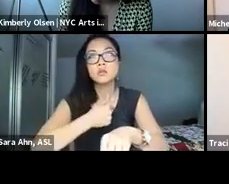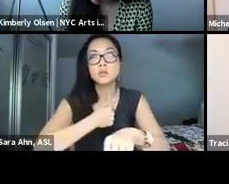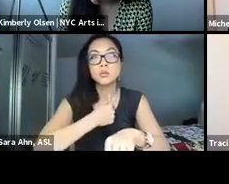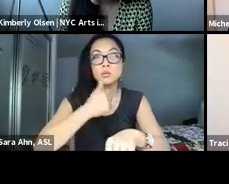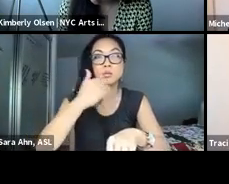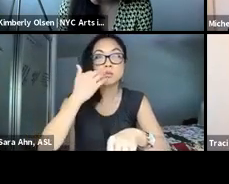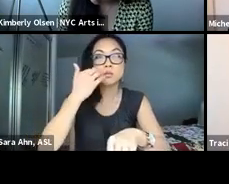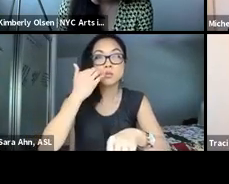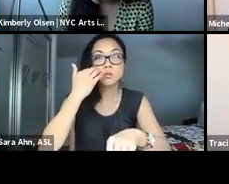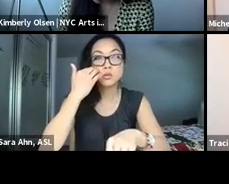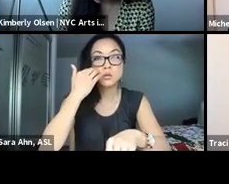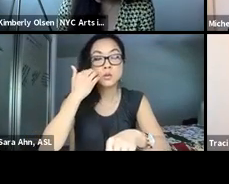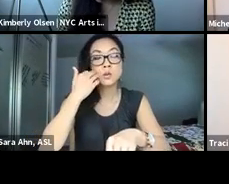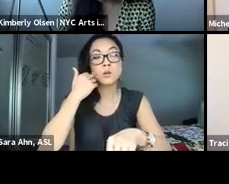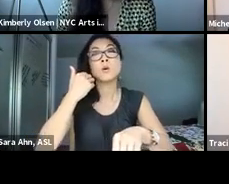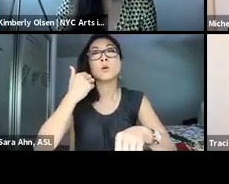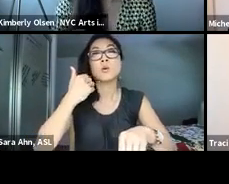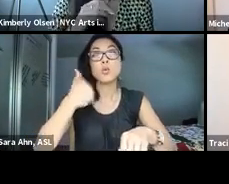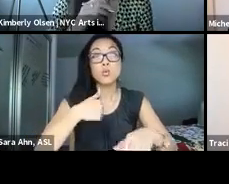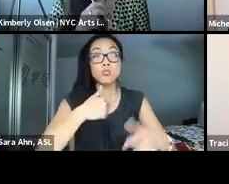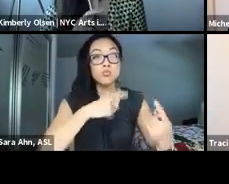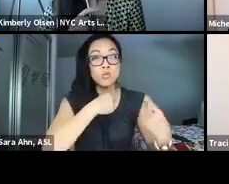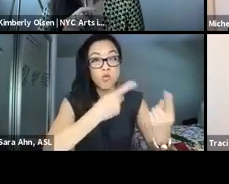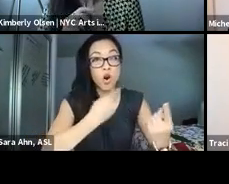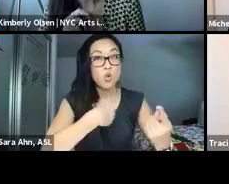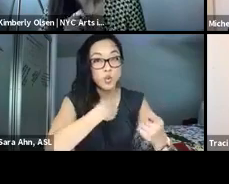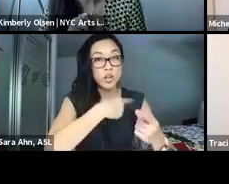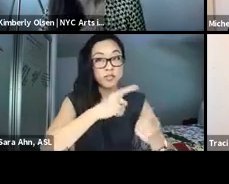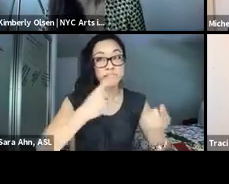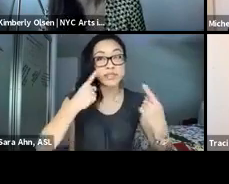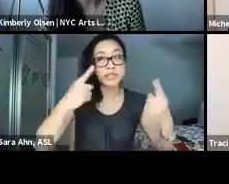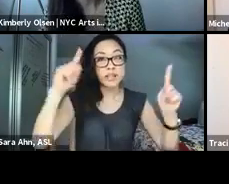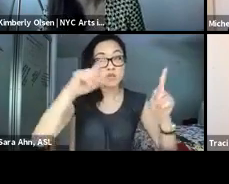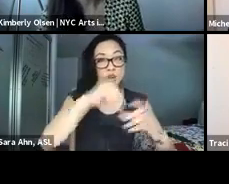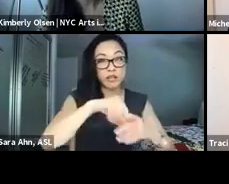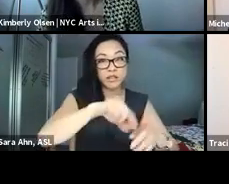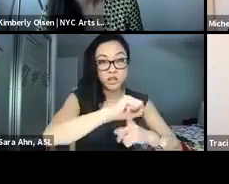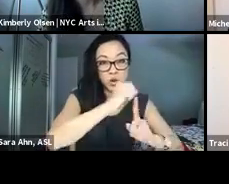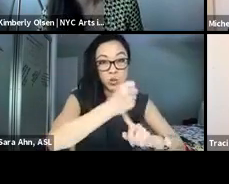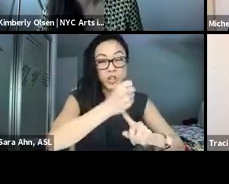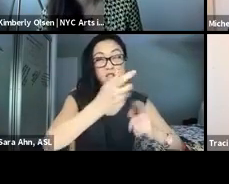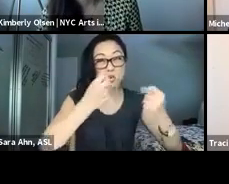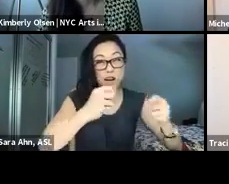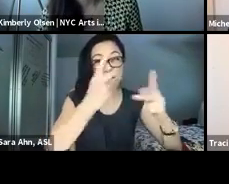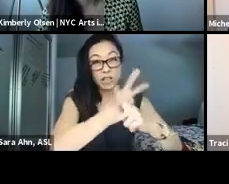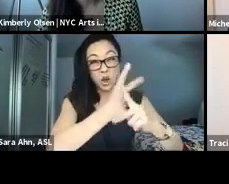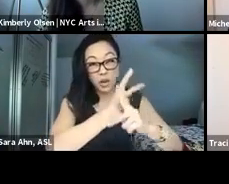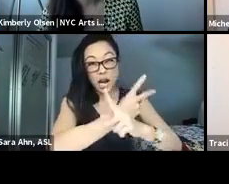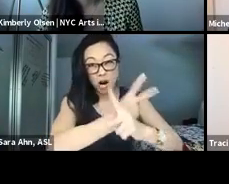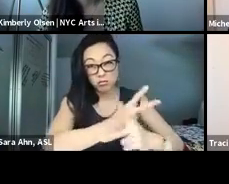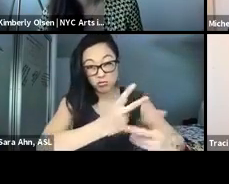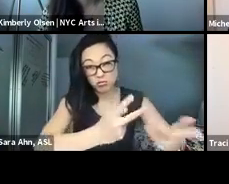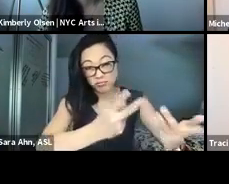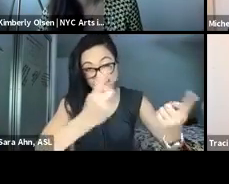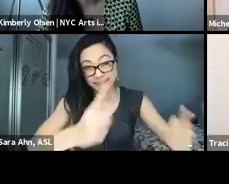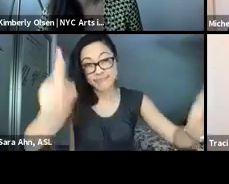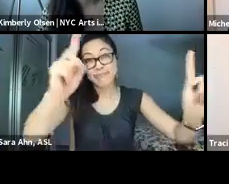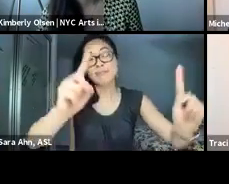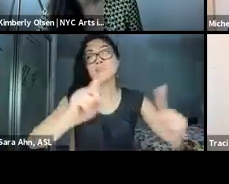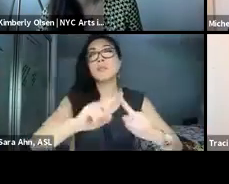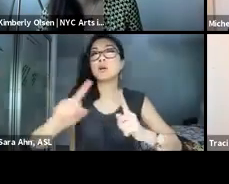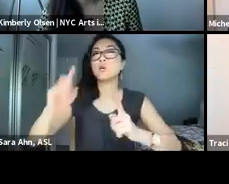are safe. We are considering things like blended learning, maybe do a small group rotations,